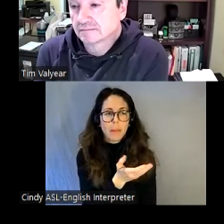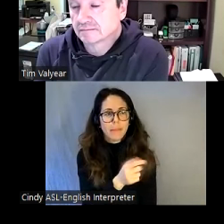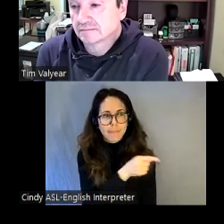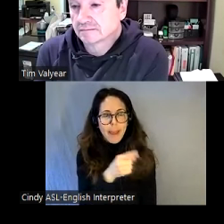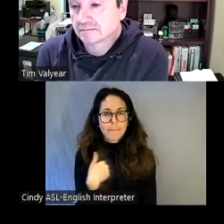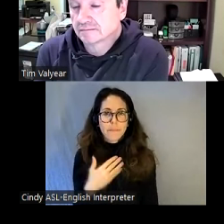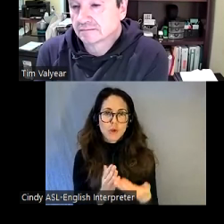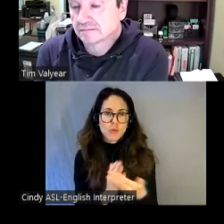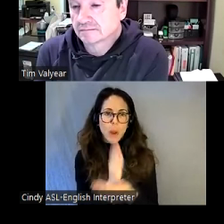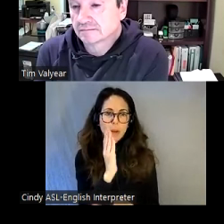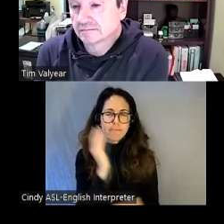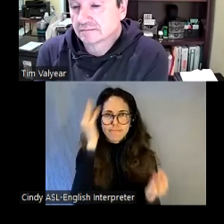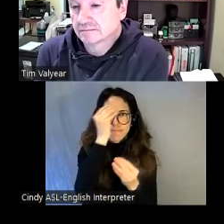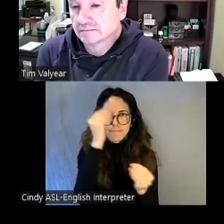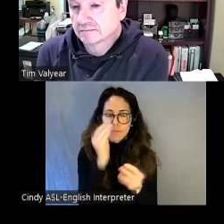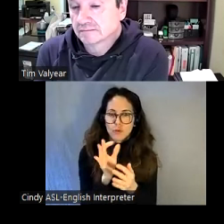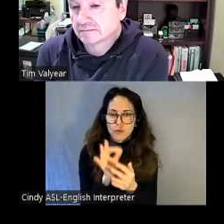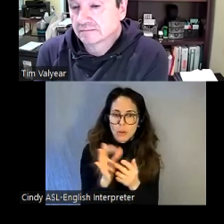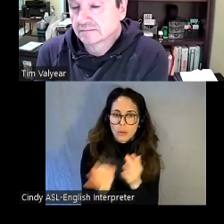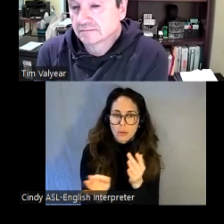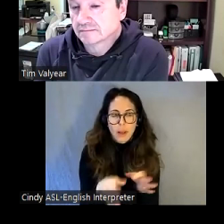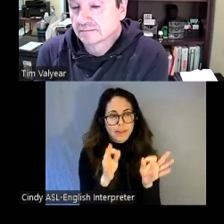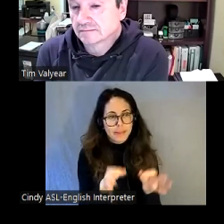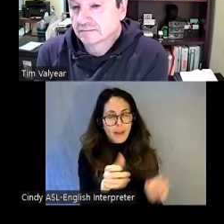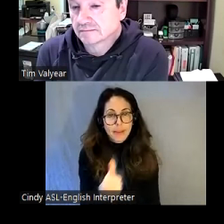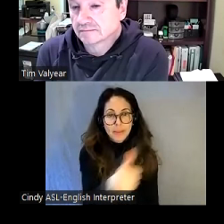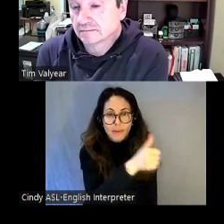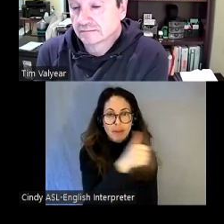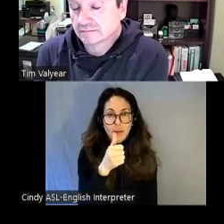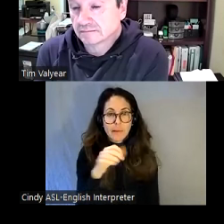disabilities are seen as